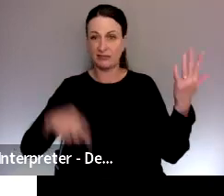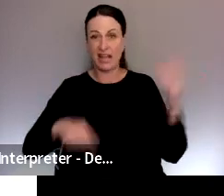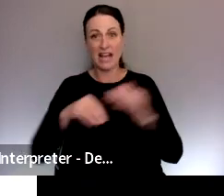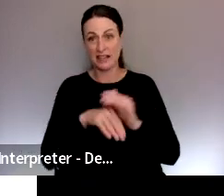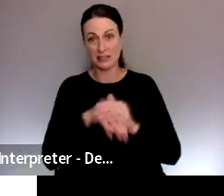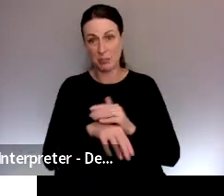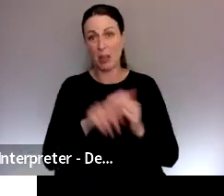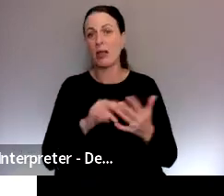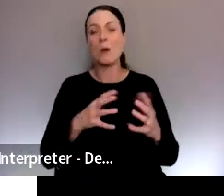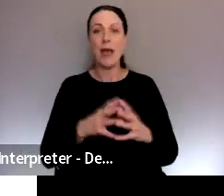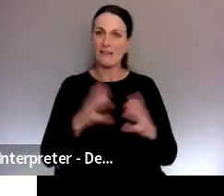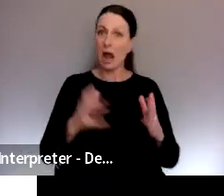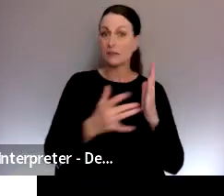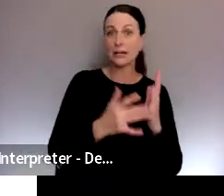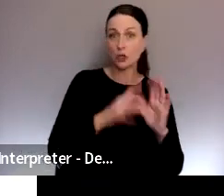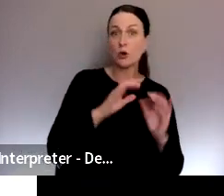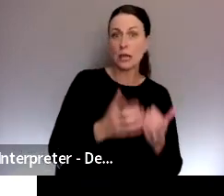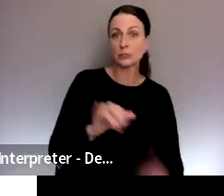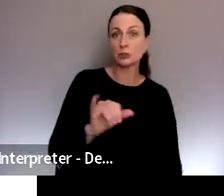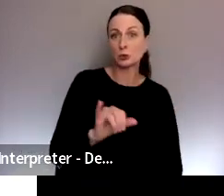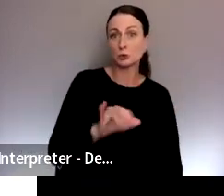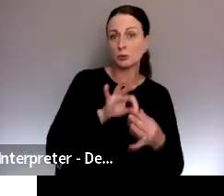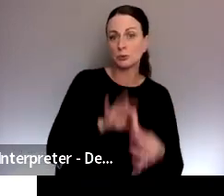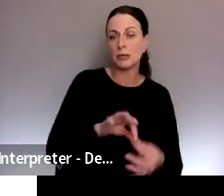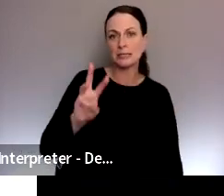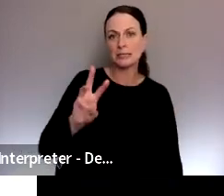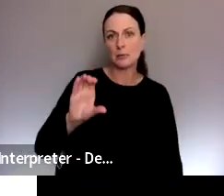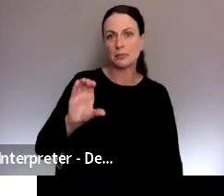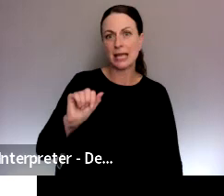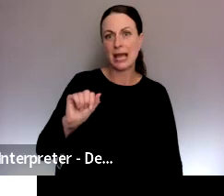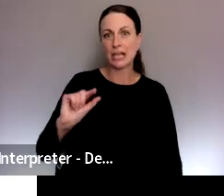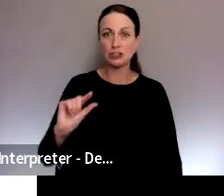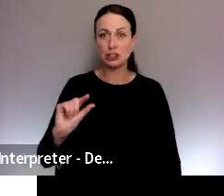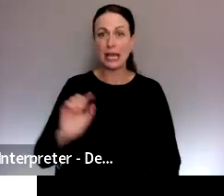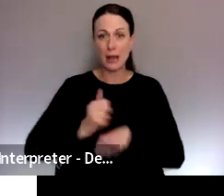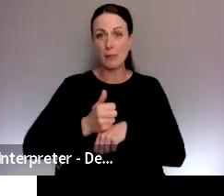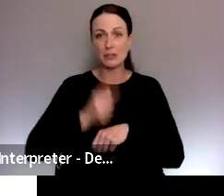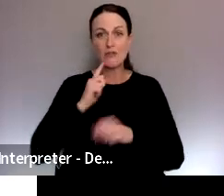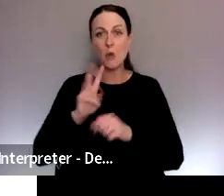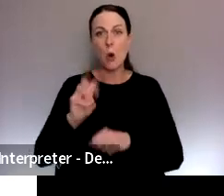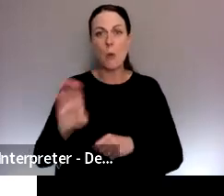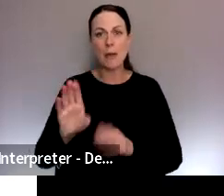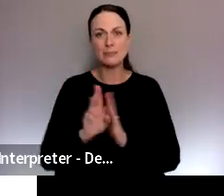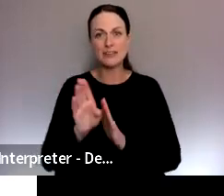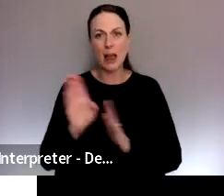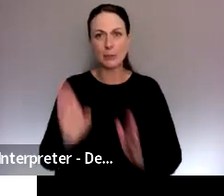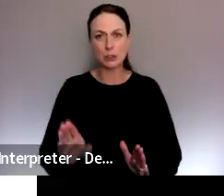and we also have a lot of technical classes that have to do with WCAG implementation for web developers.